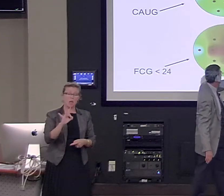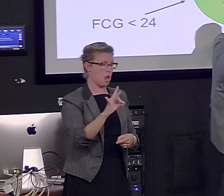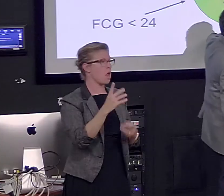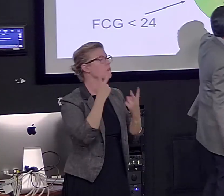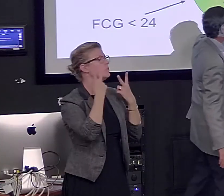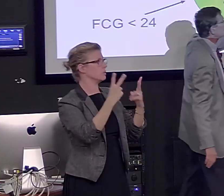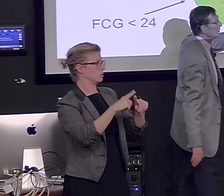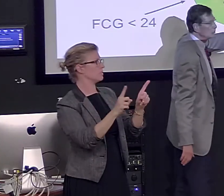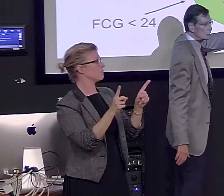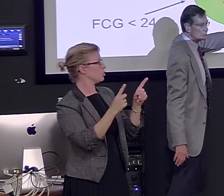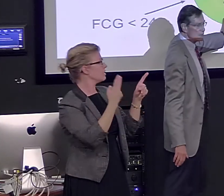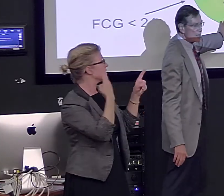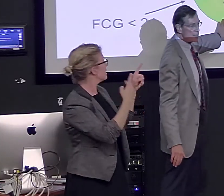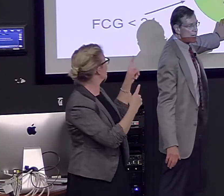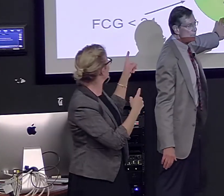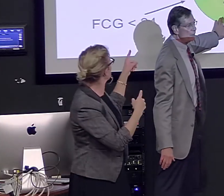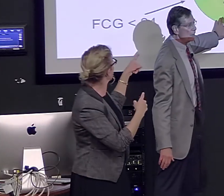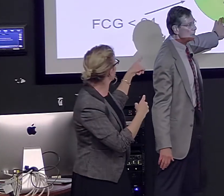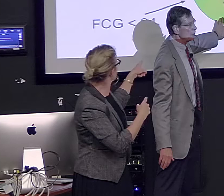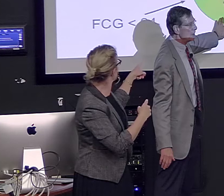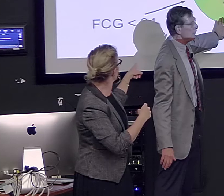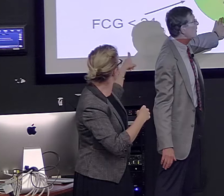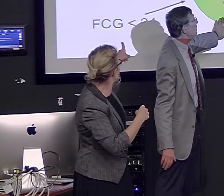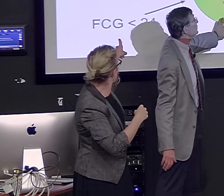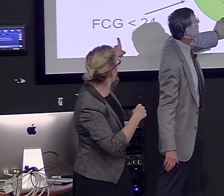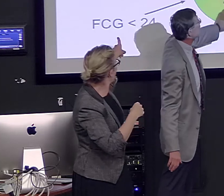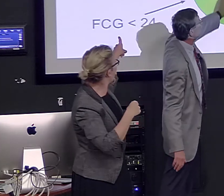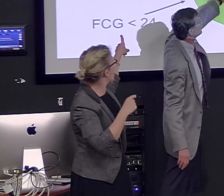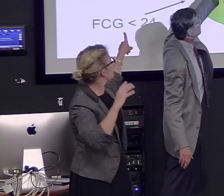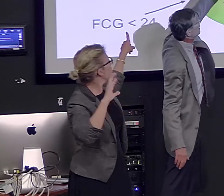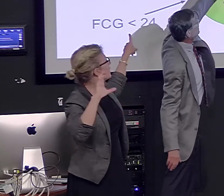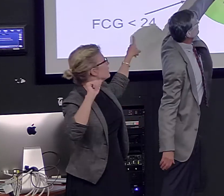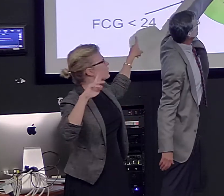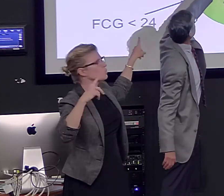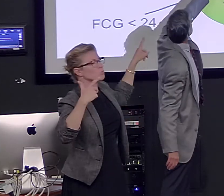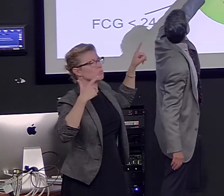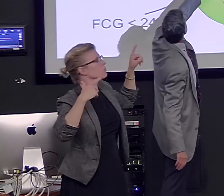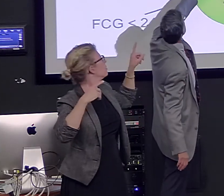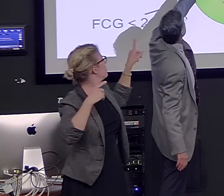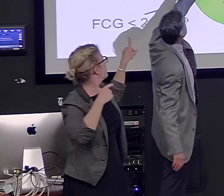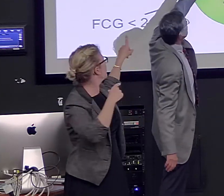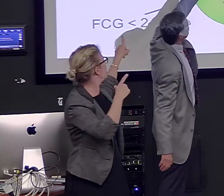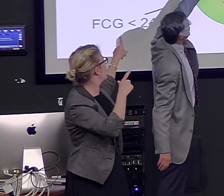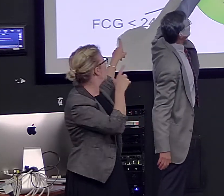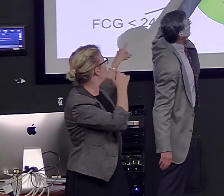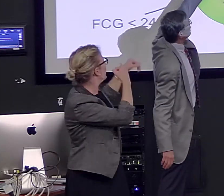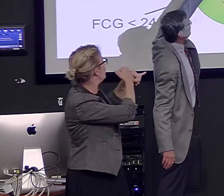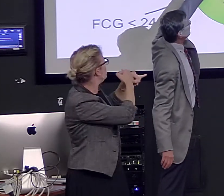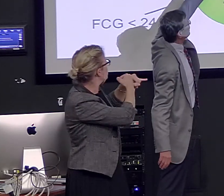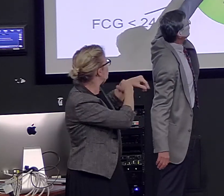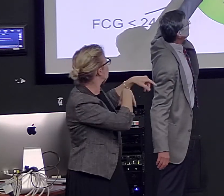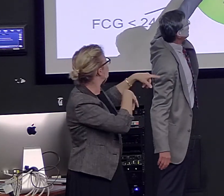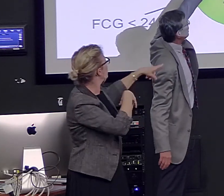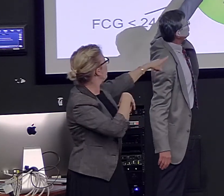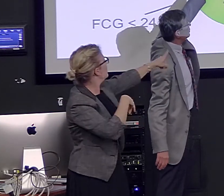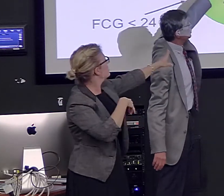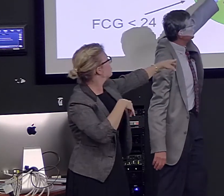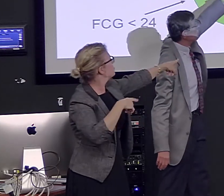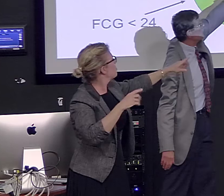Here are the children taken after 24 months of age. There are the children from the care as usual.